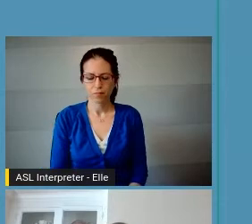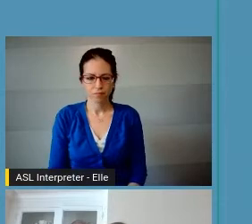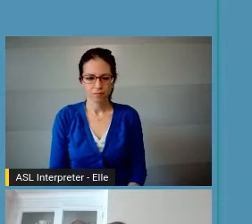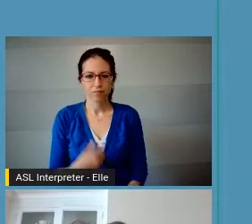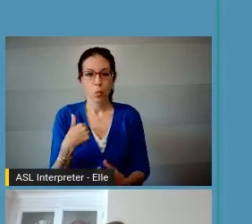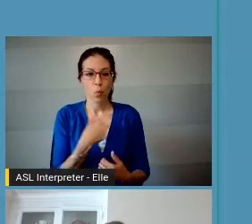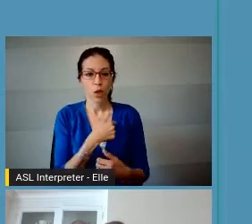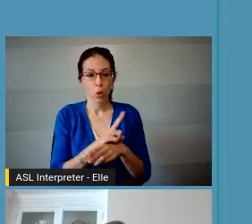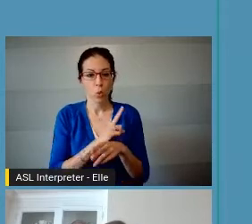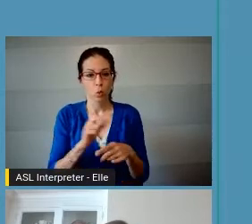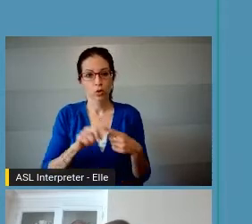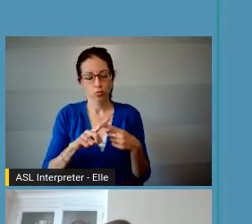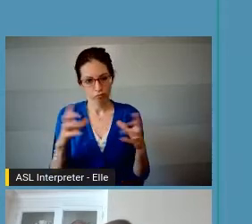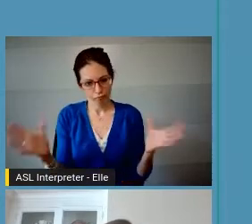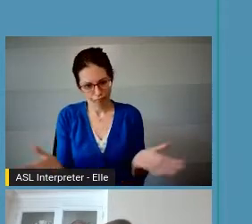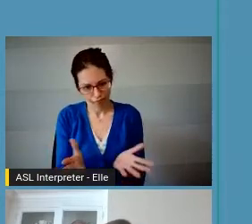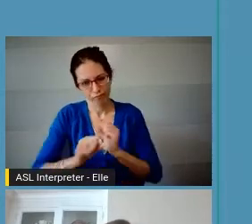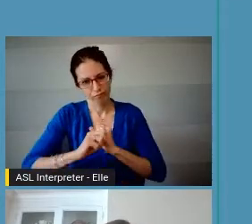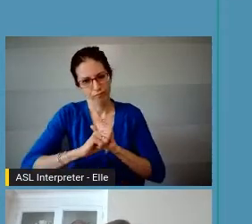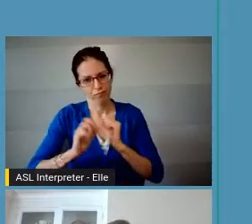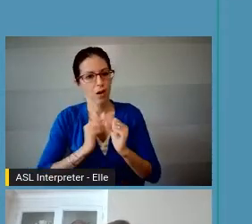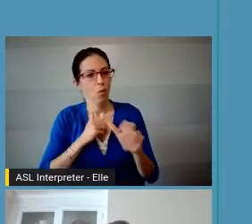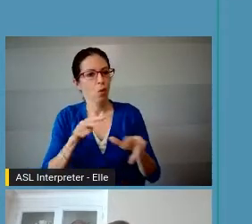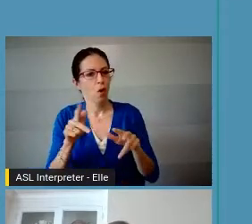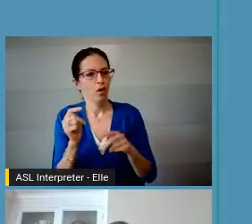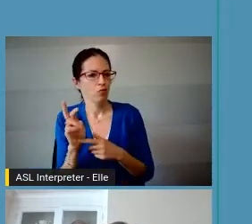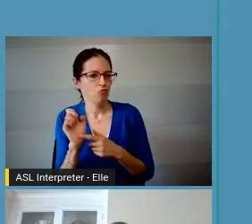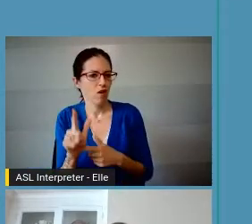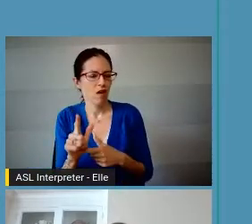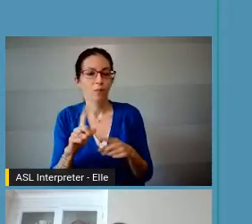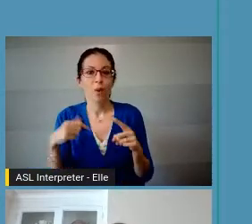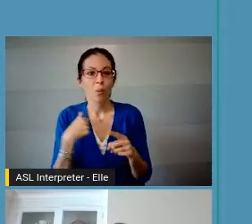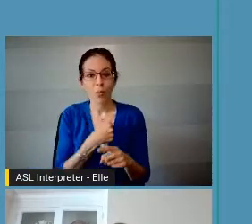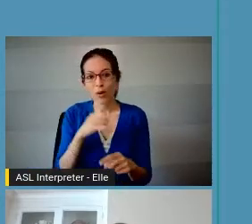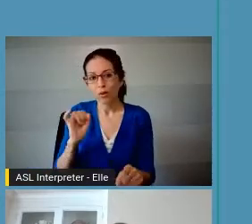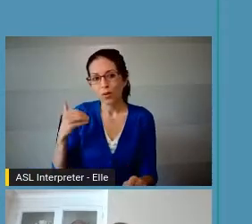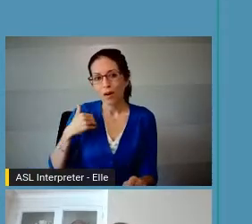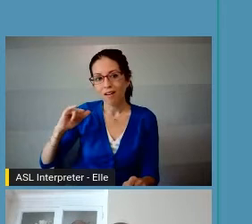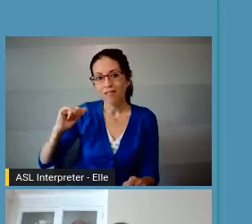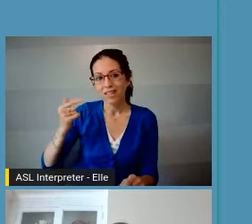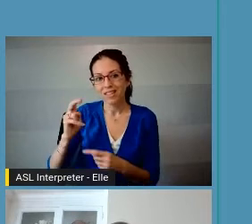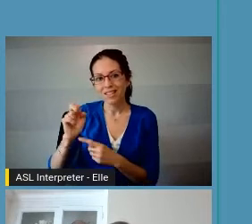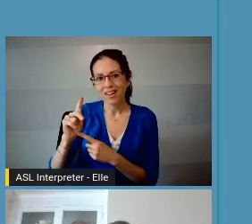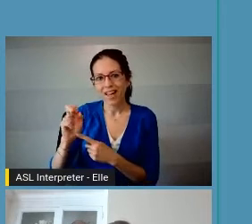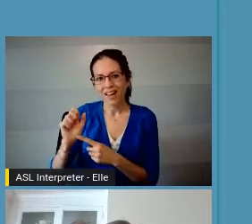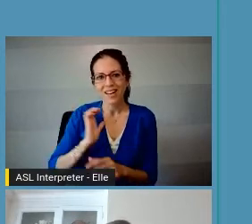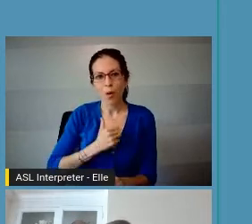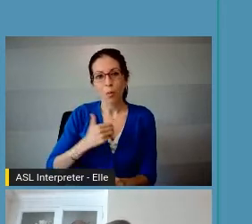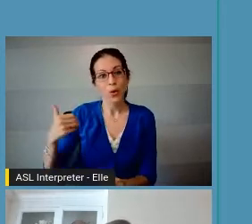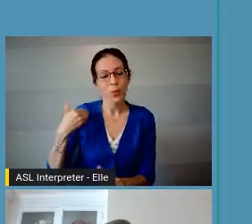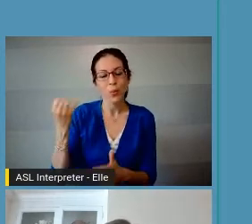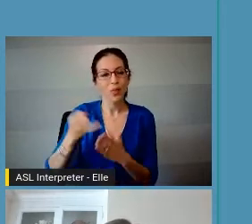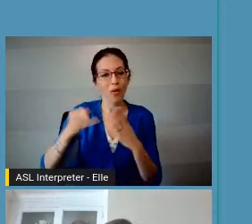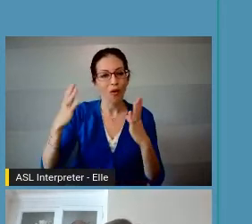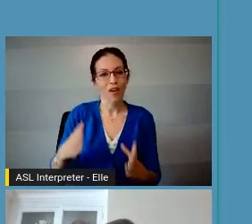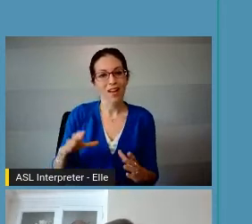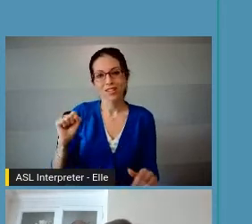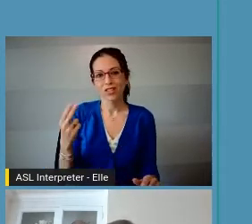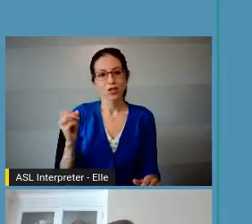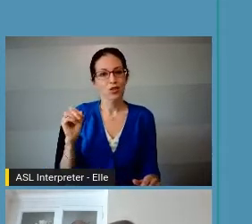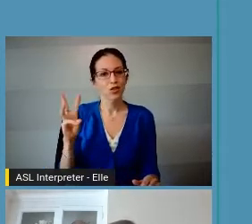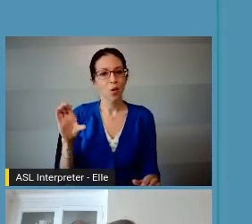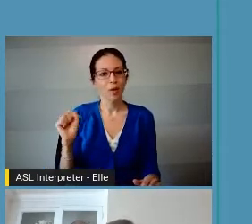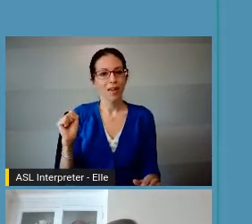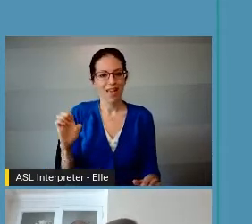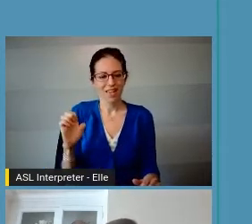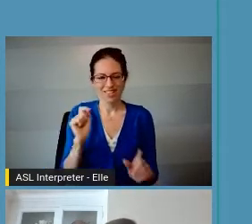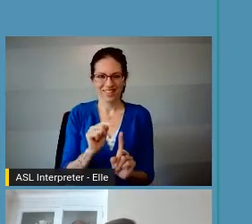the ignite youth artist showcase and that was, this we have done this three years in